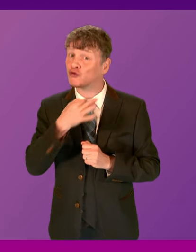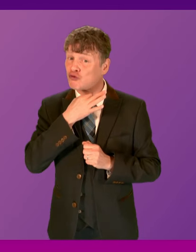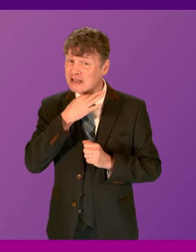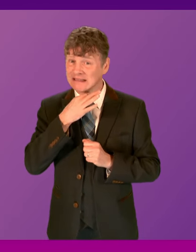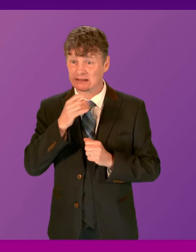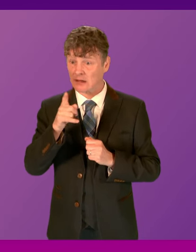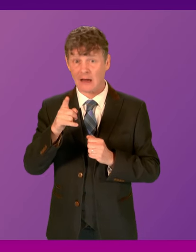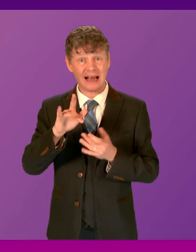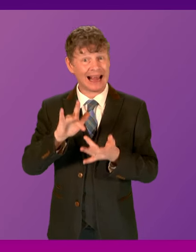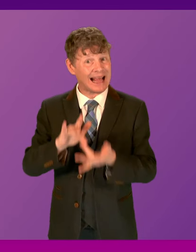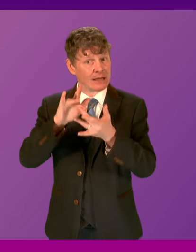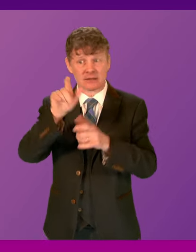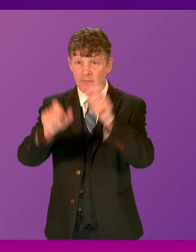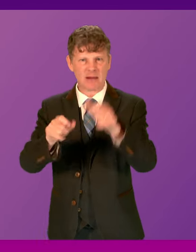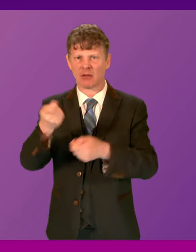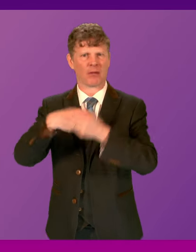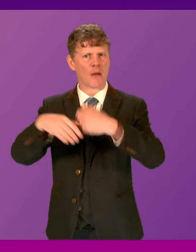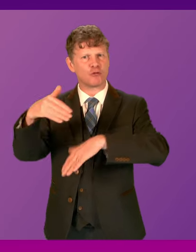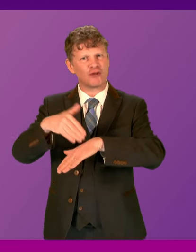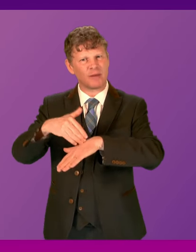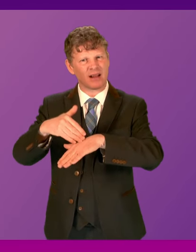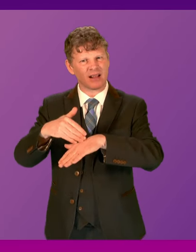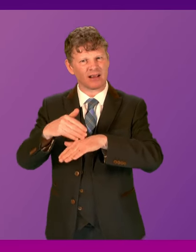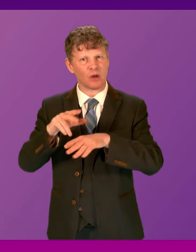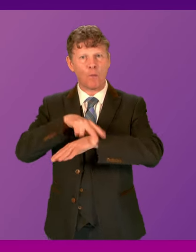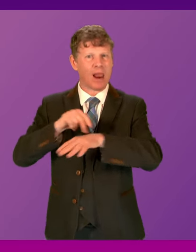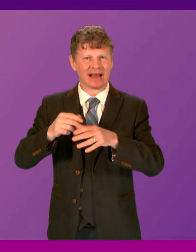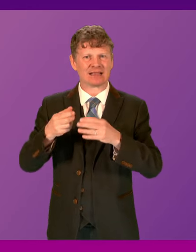stretching police resources. I ask the First Minister to make the act work and to make